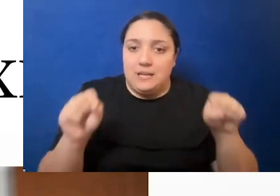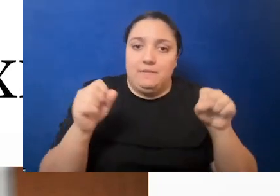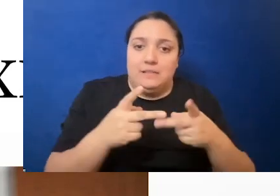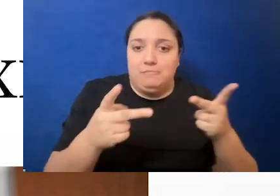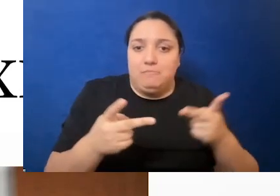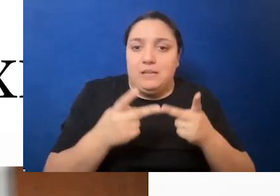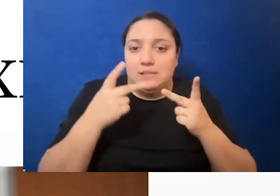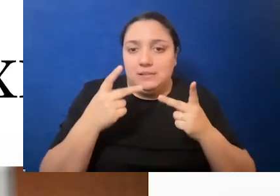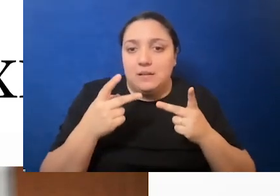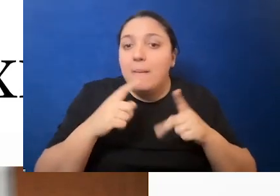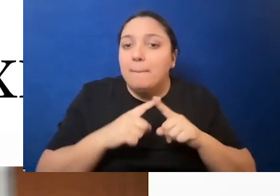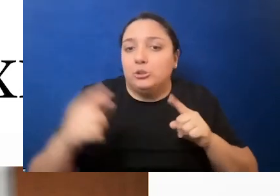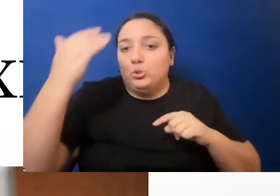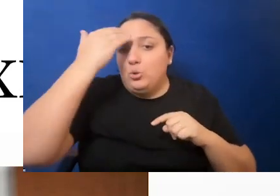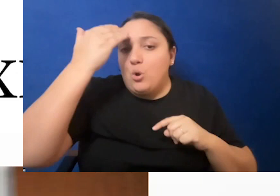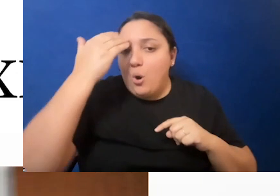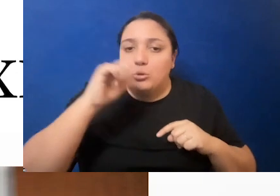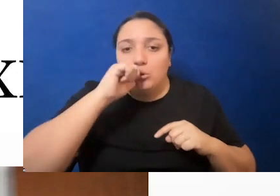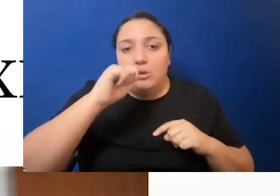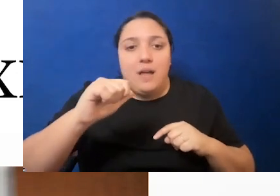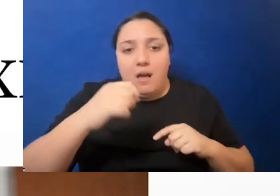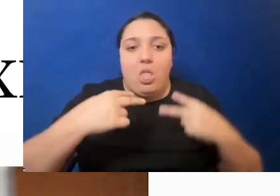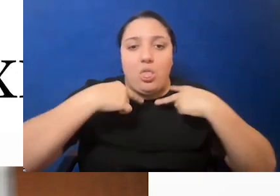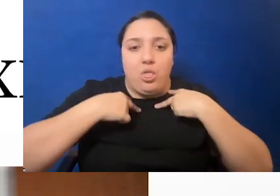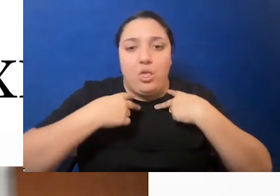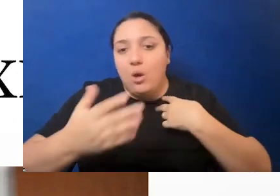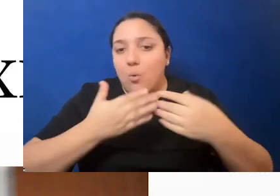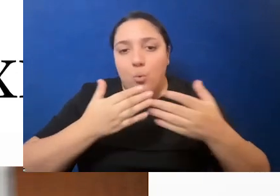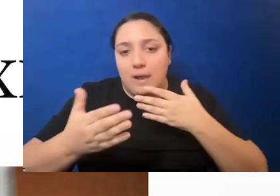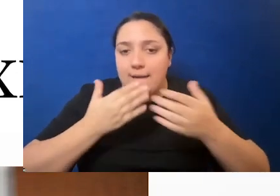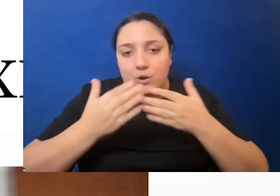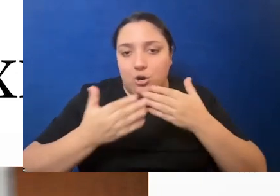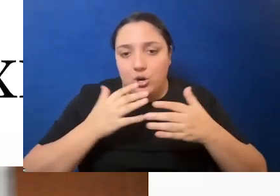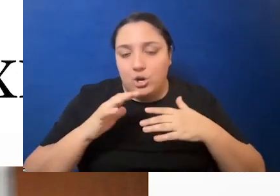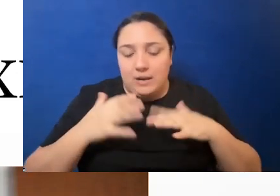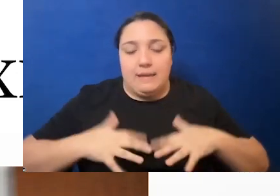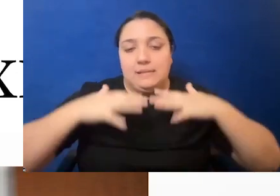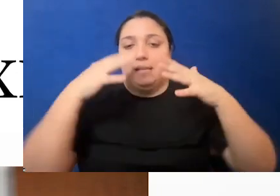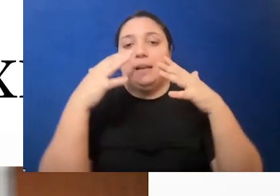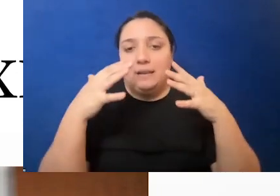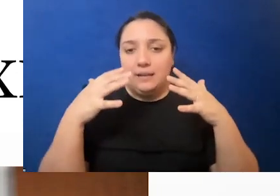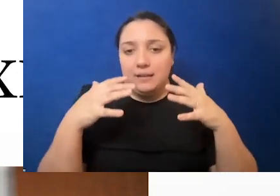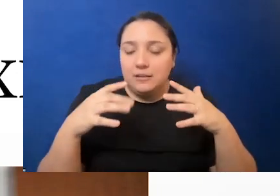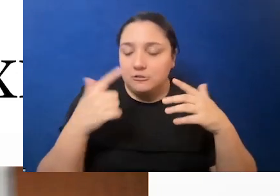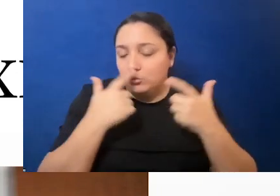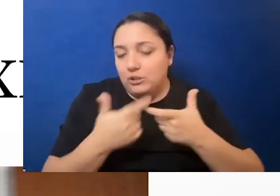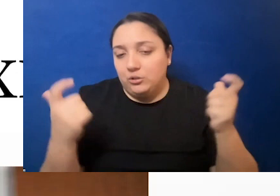SPACE FOR THEM.